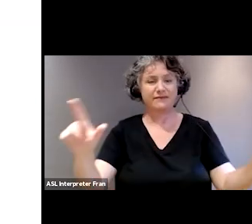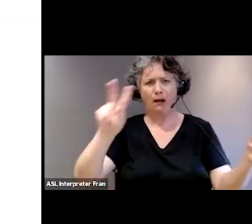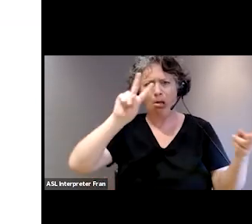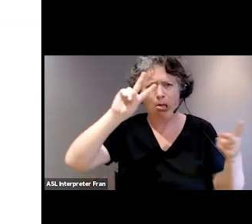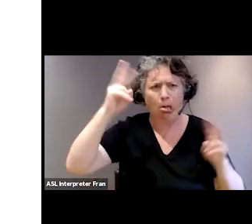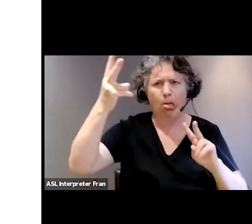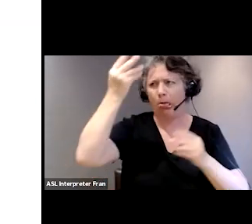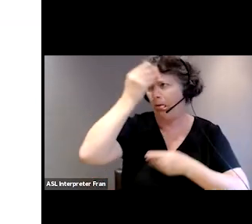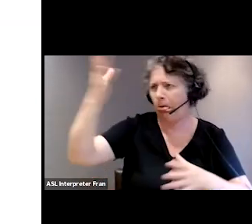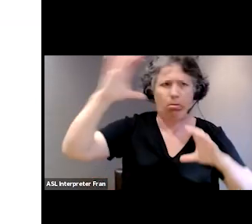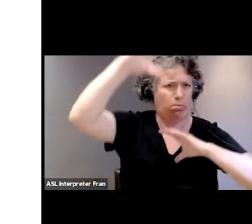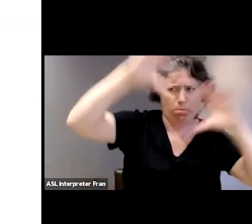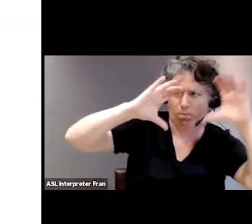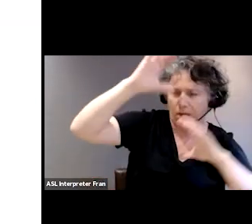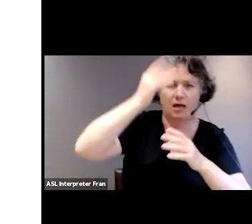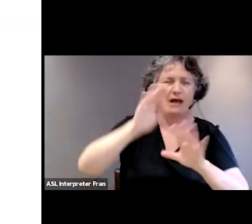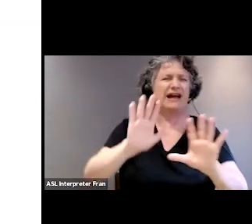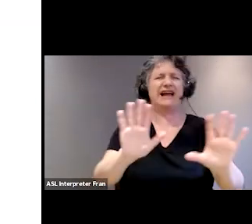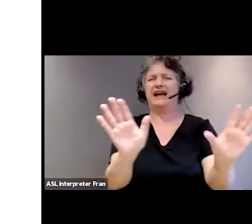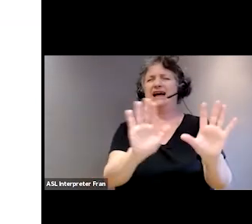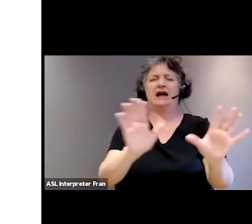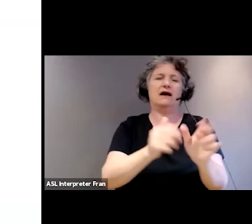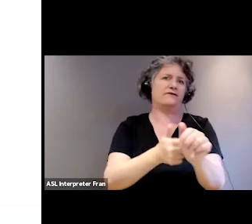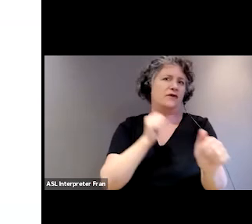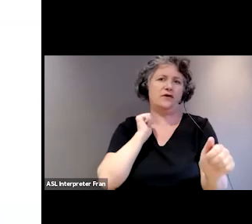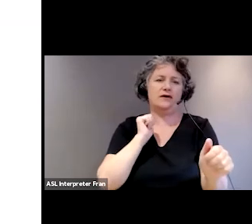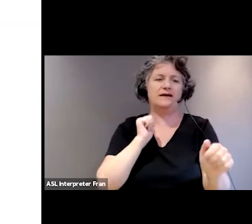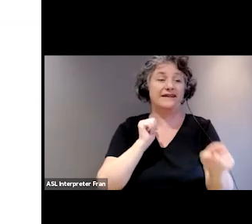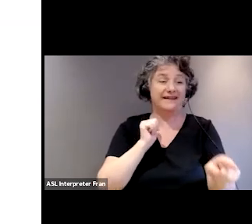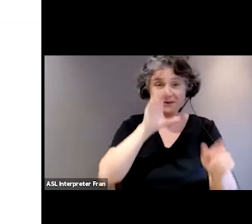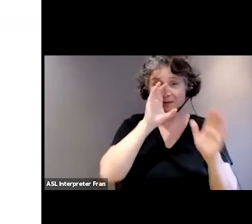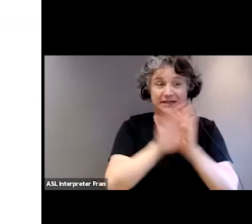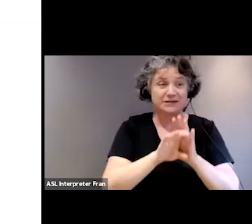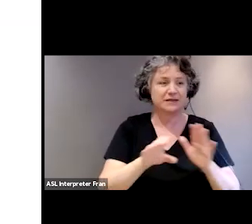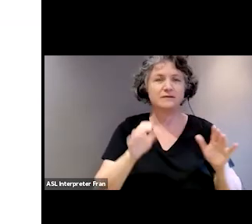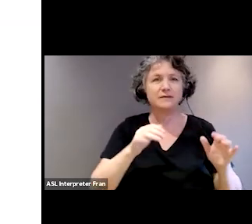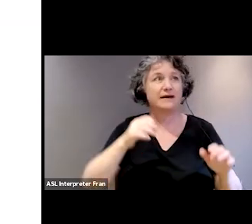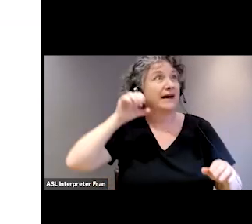that these mass immunization